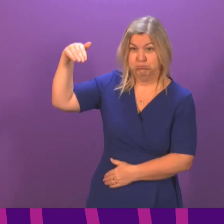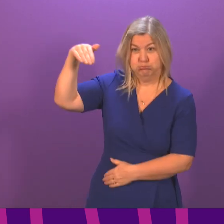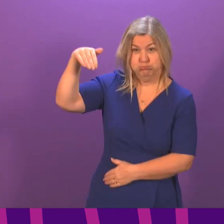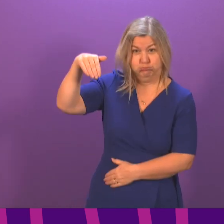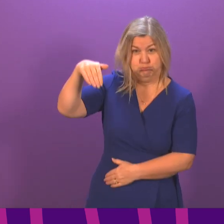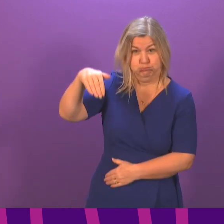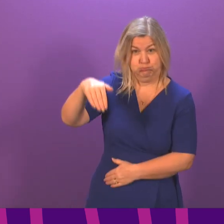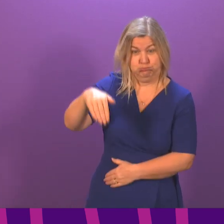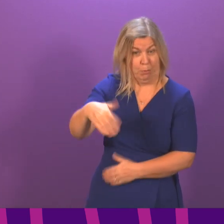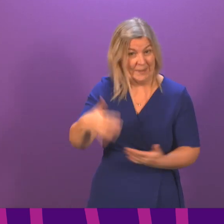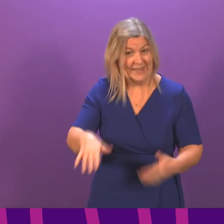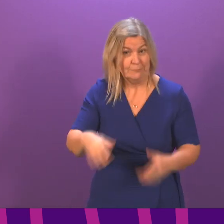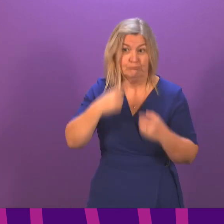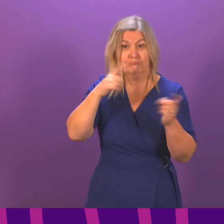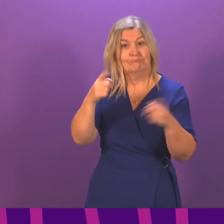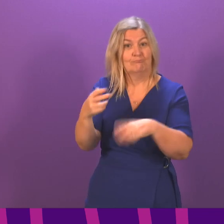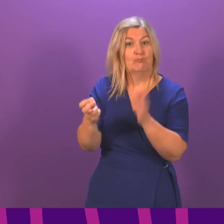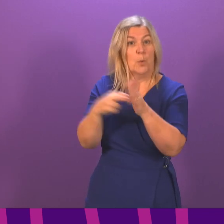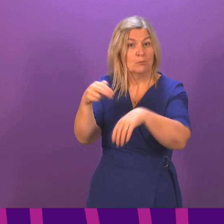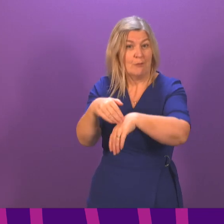should not give anyone a ground for complacency.